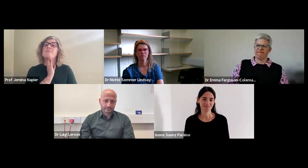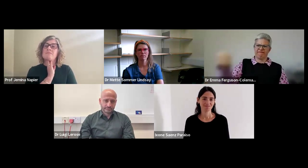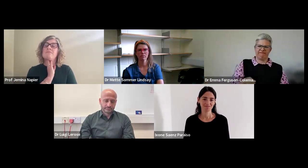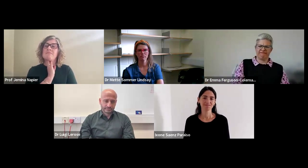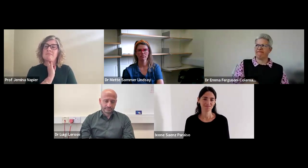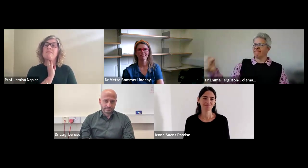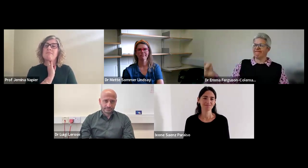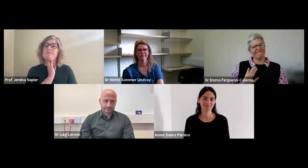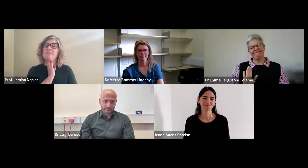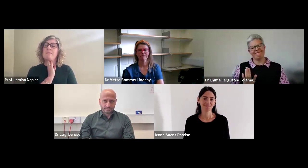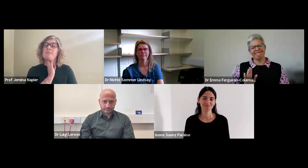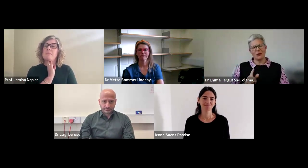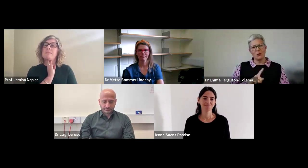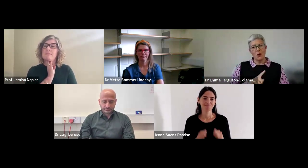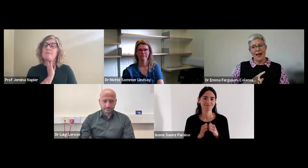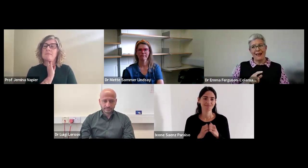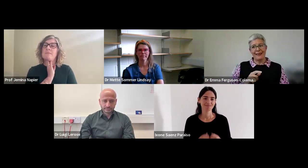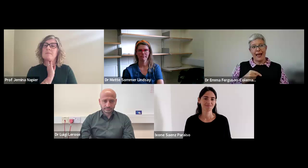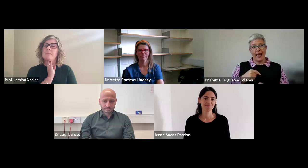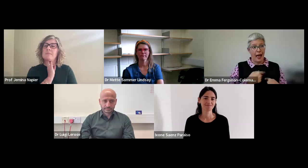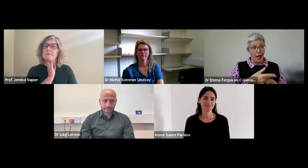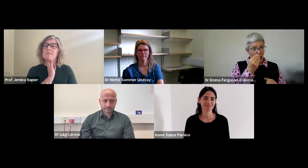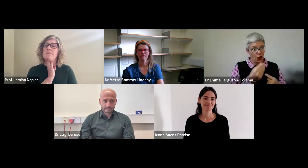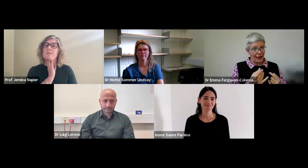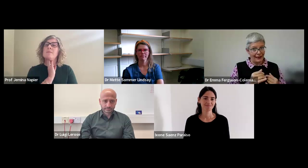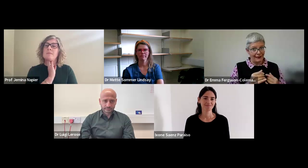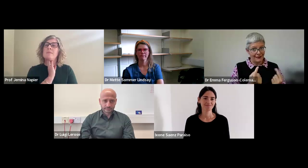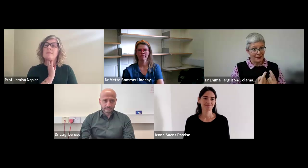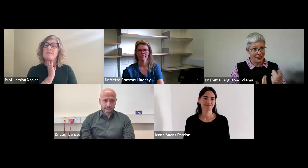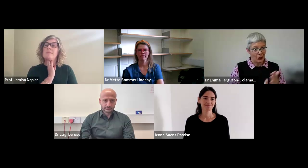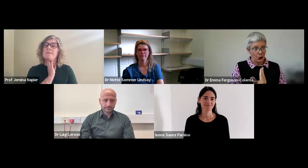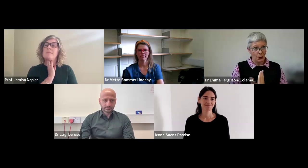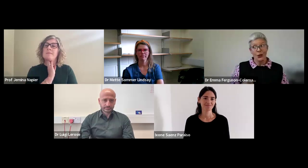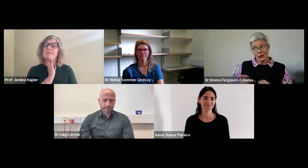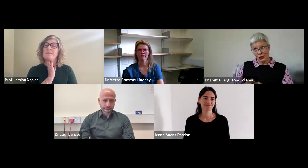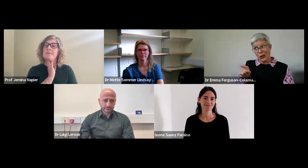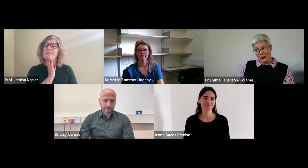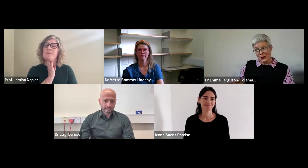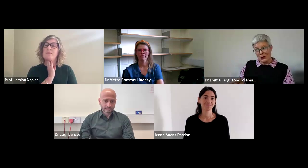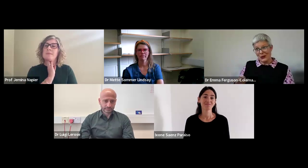attitude rather than you are placed here for a moment and out you go. I'm learning something new,